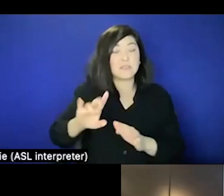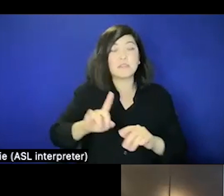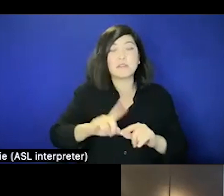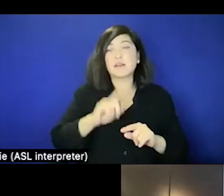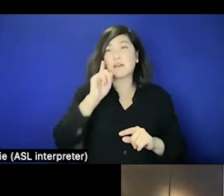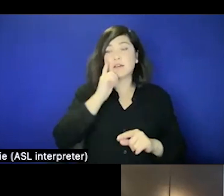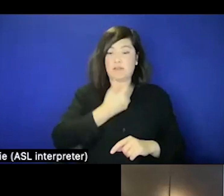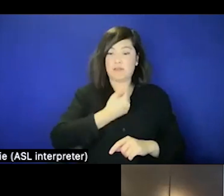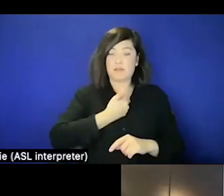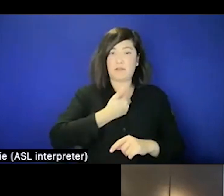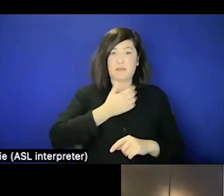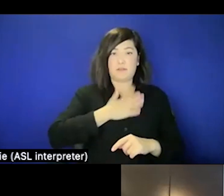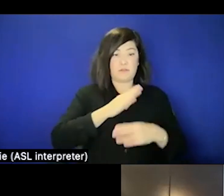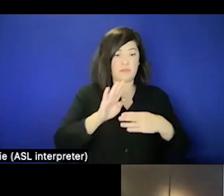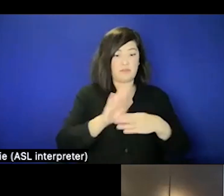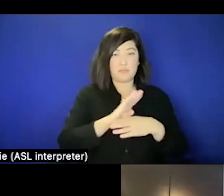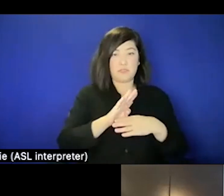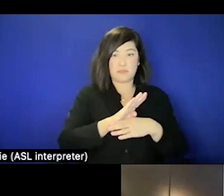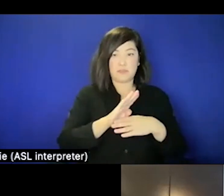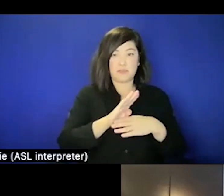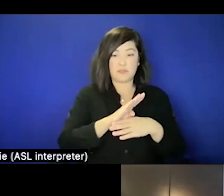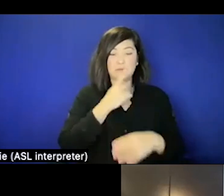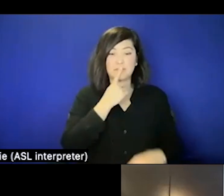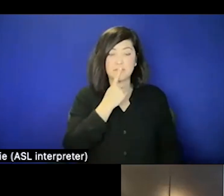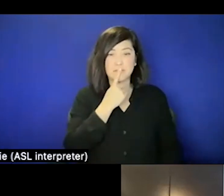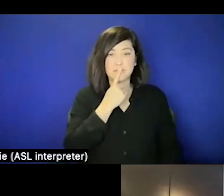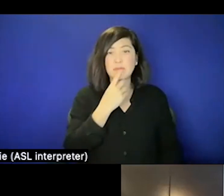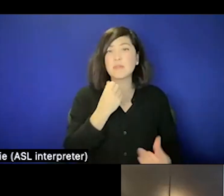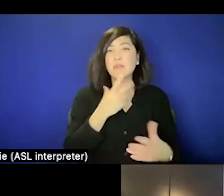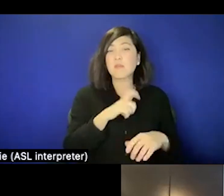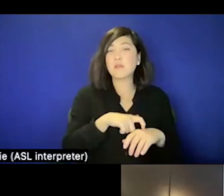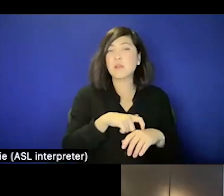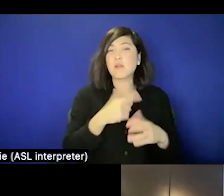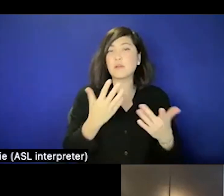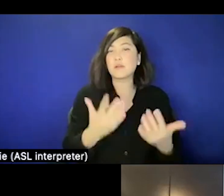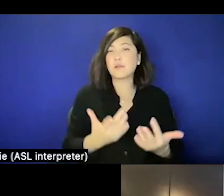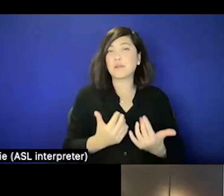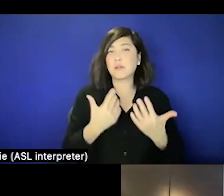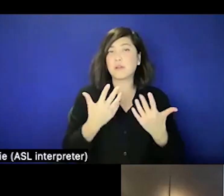much time do we want to wait before we start to really tackle the problems that are core